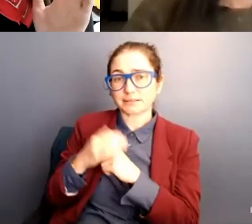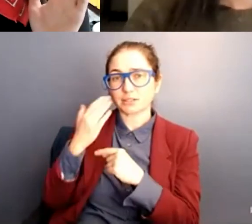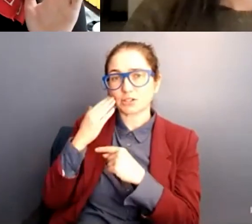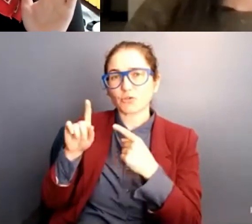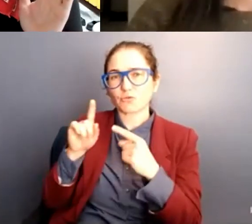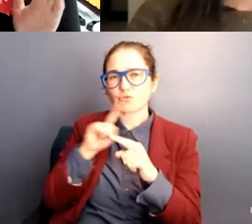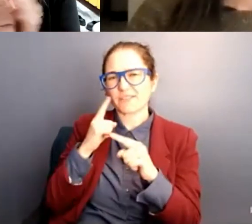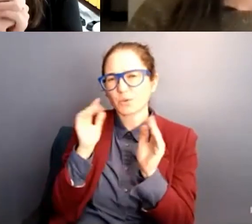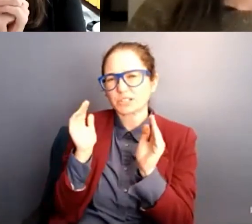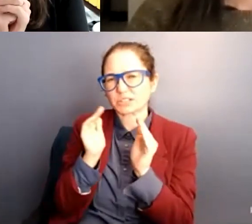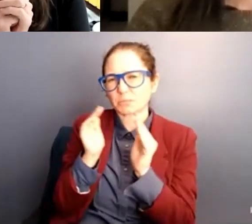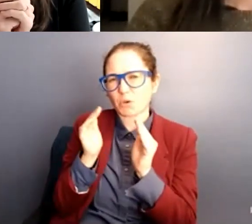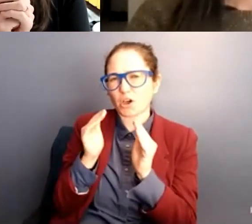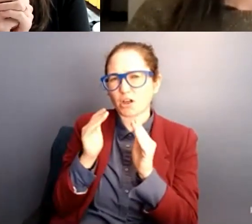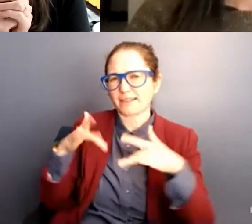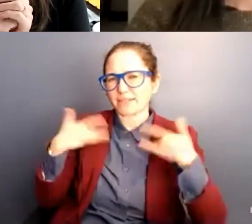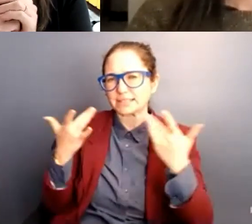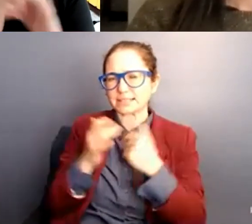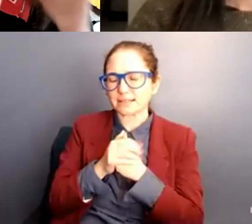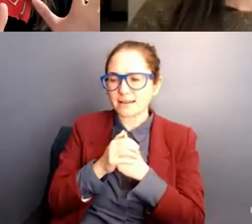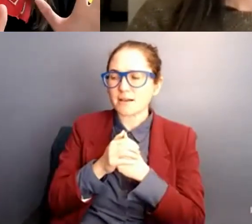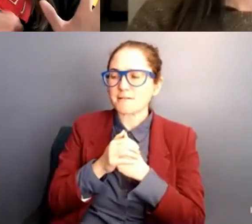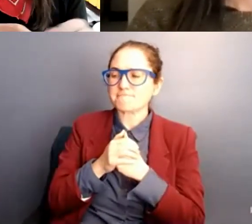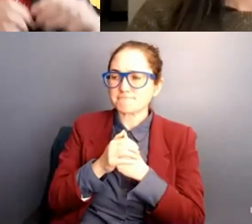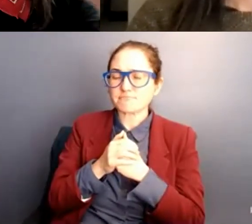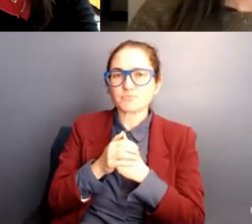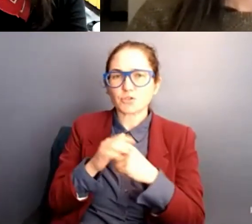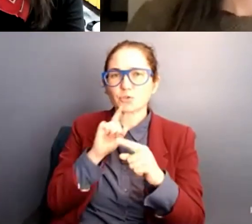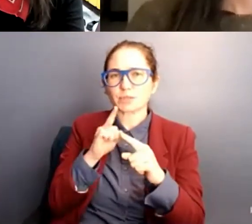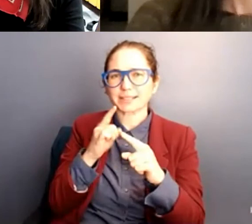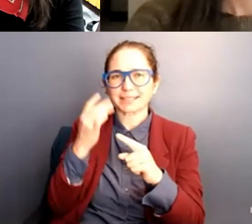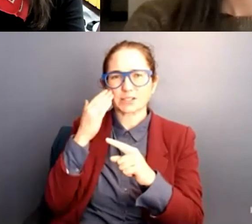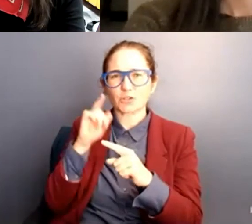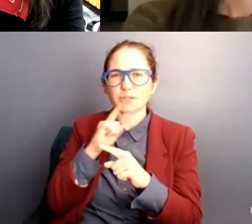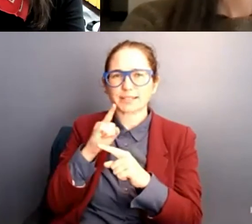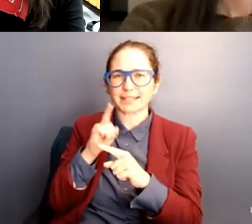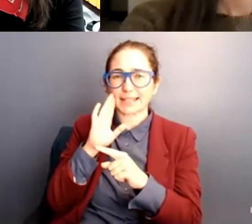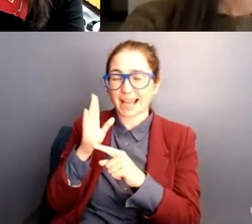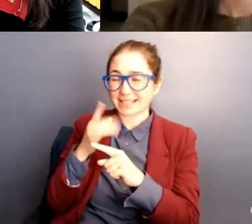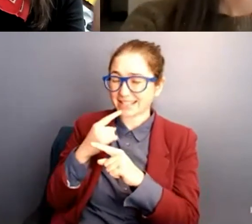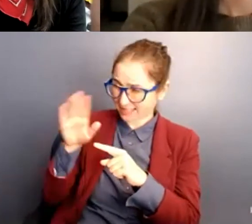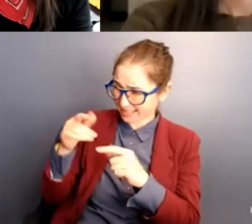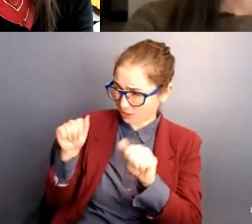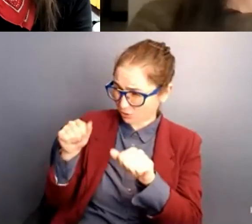And I always told him can you just describe the music? Is it